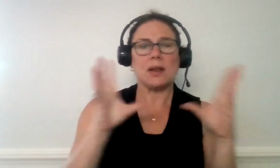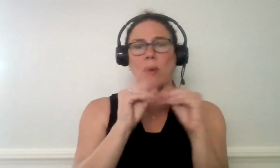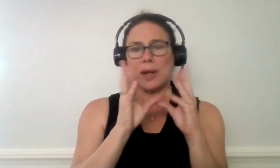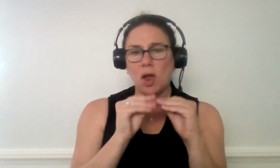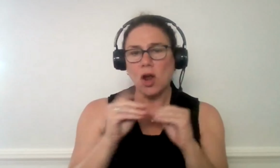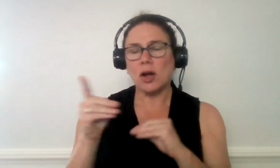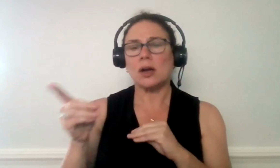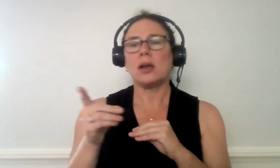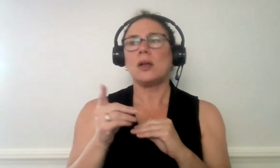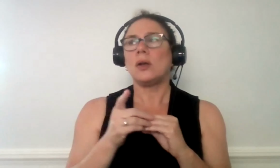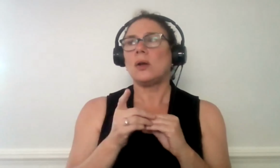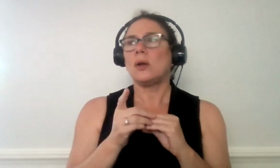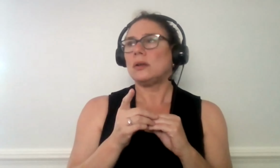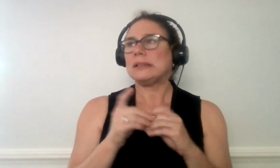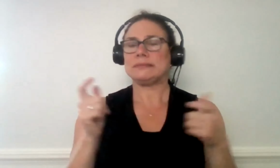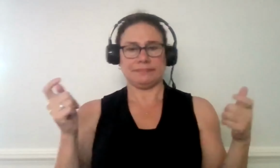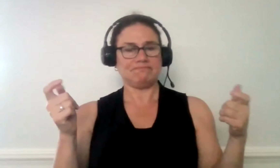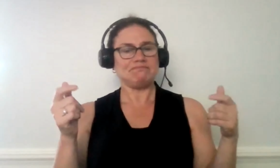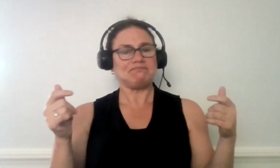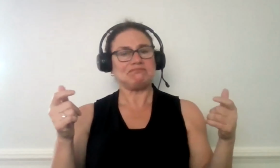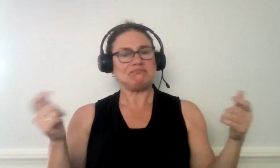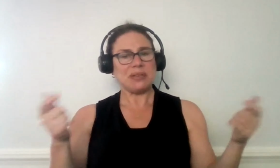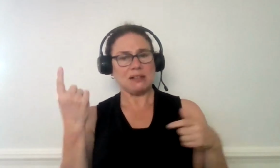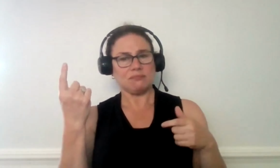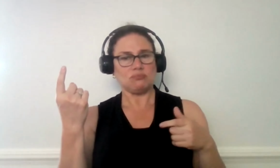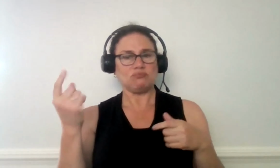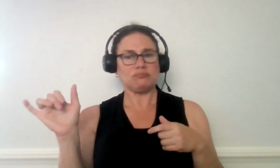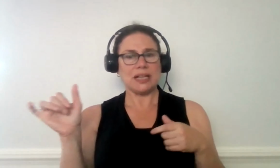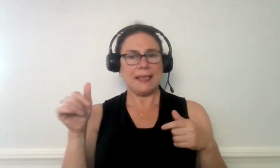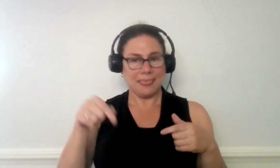...like the size of this one, or 200 people or more, I would recommend getting